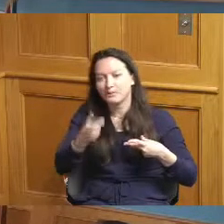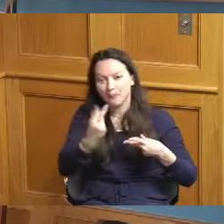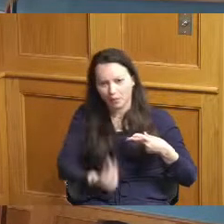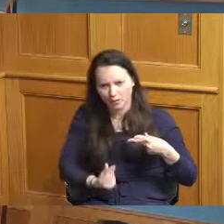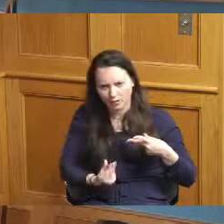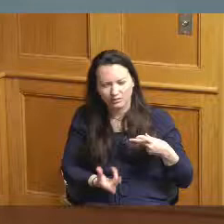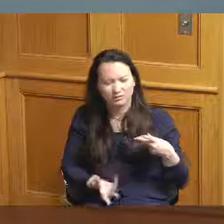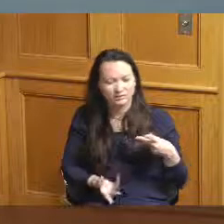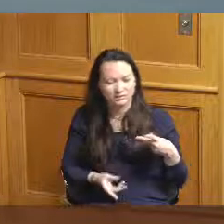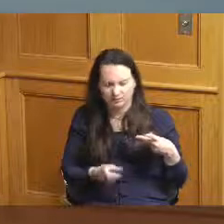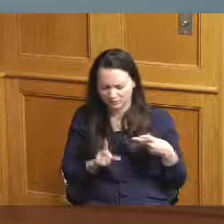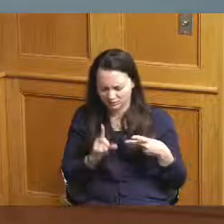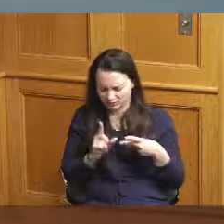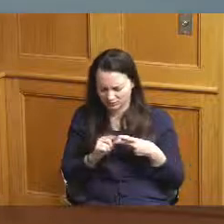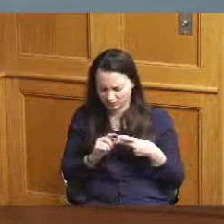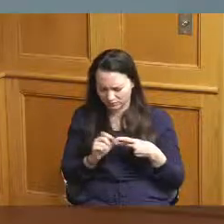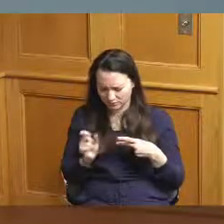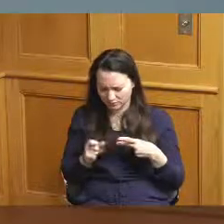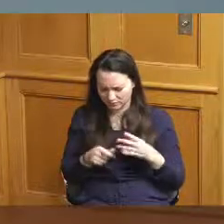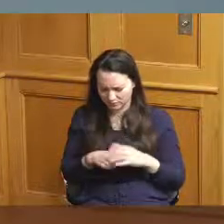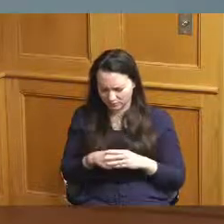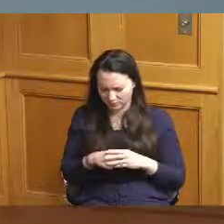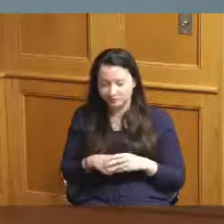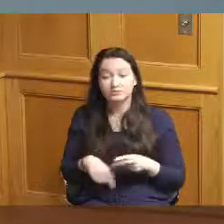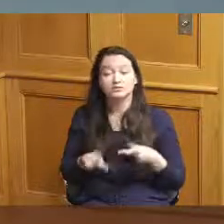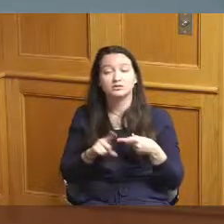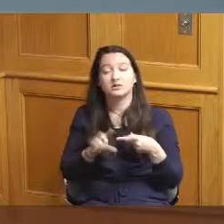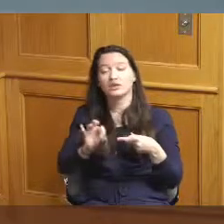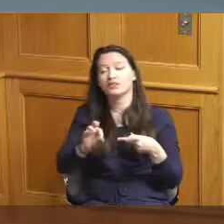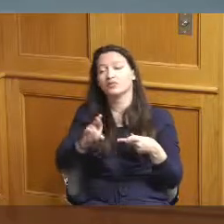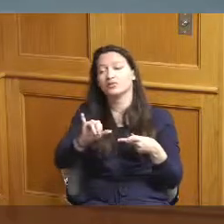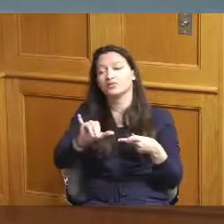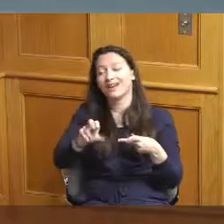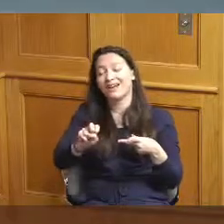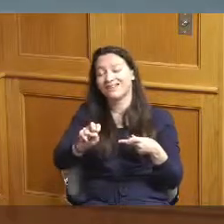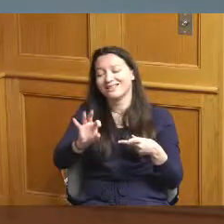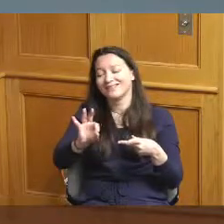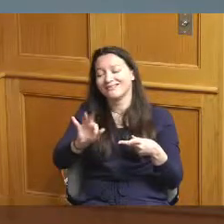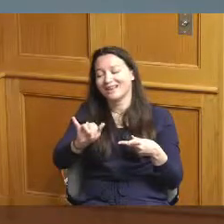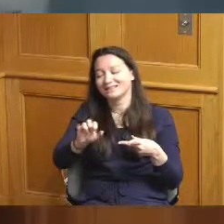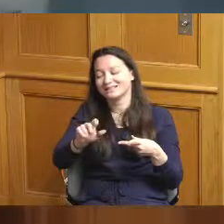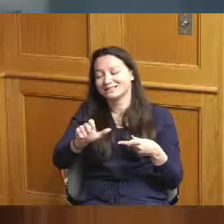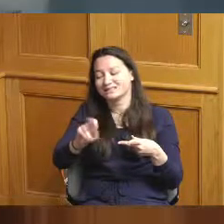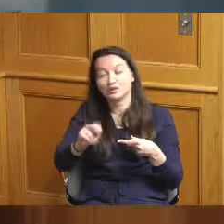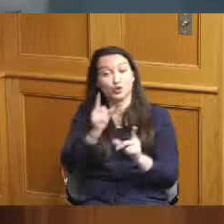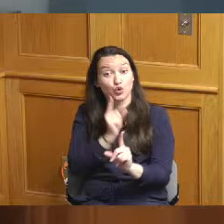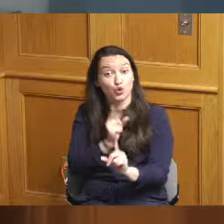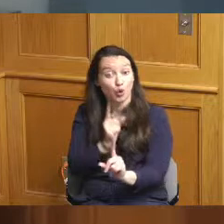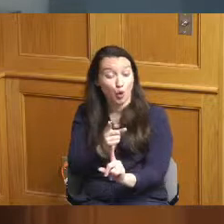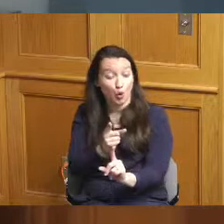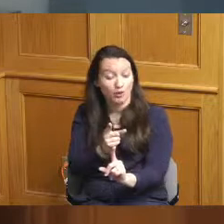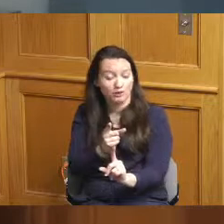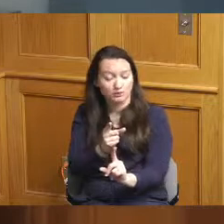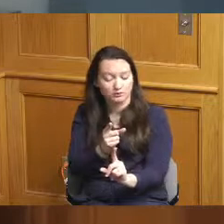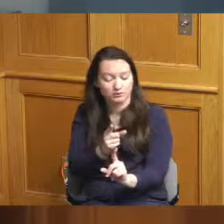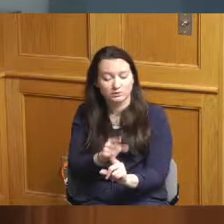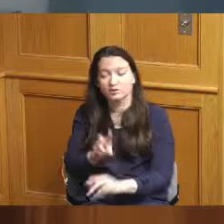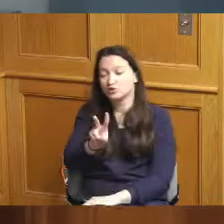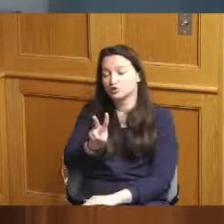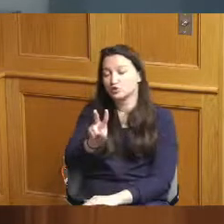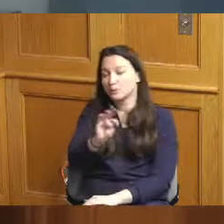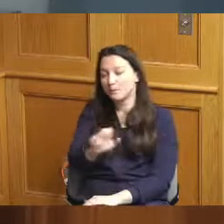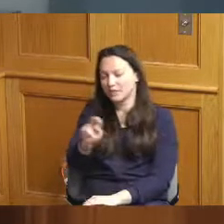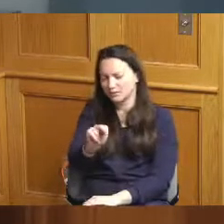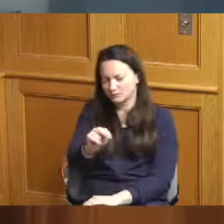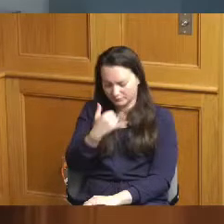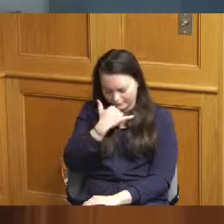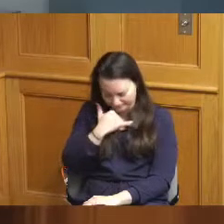so for fry fastening their investment goal was two million dollars I'm sorry 700,000